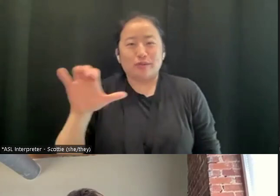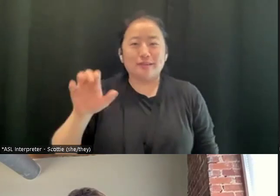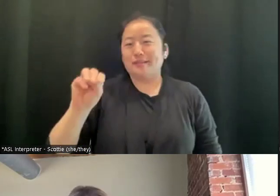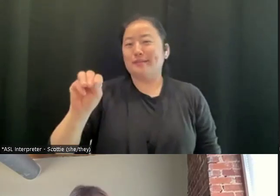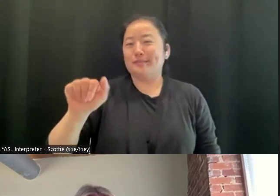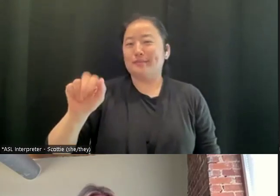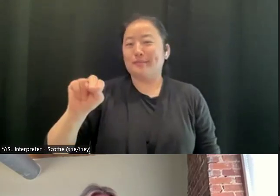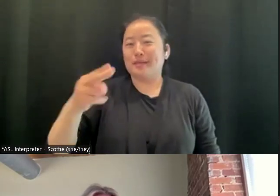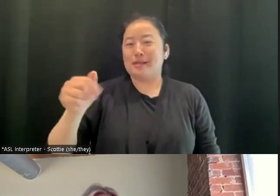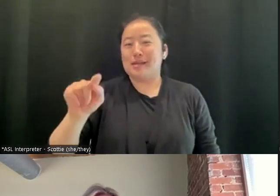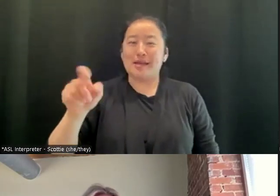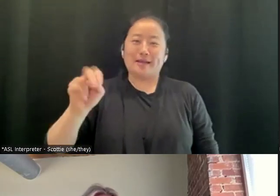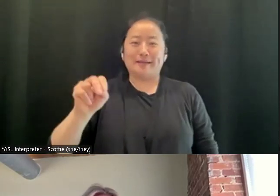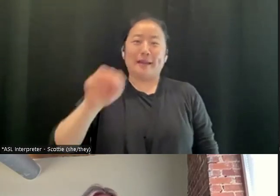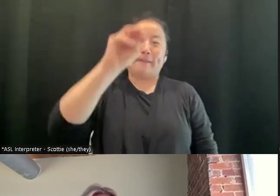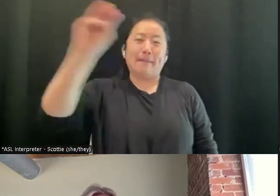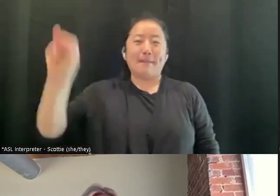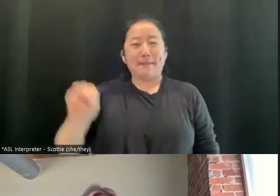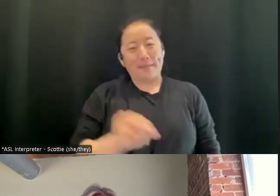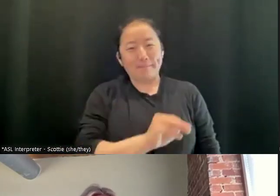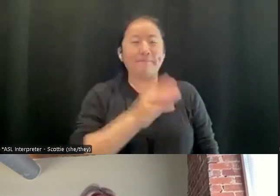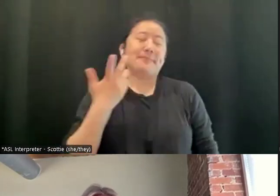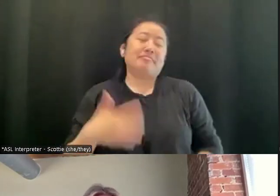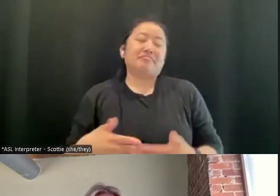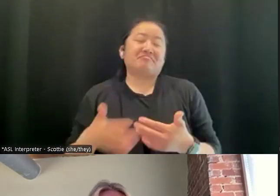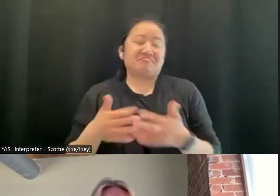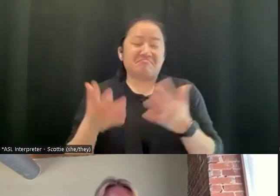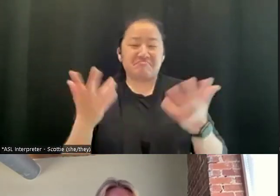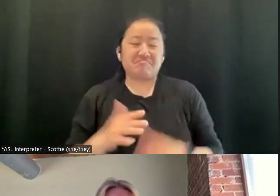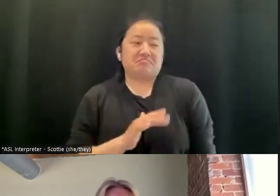So we're lucky that, you know, we have this amazing network of AT